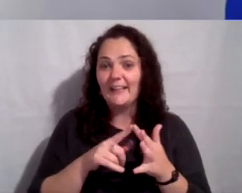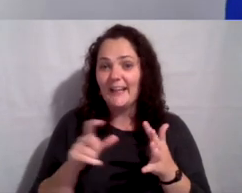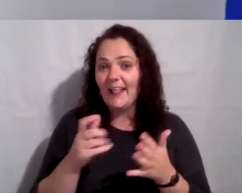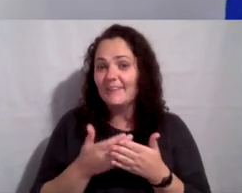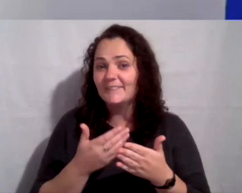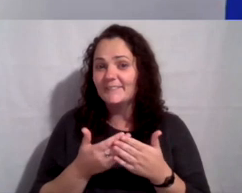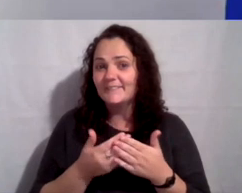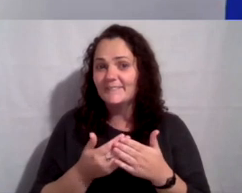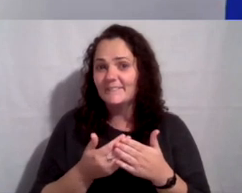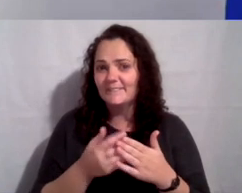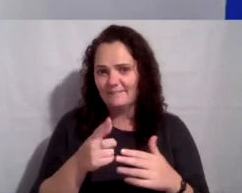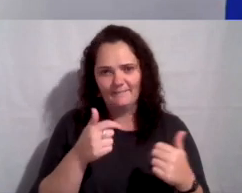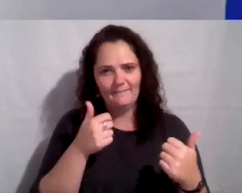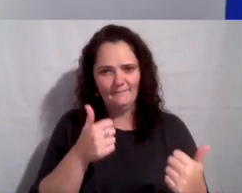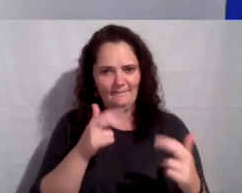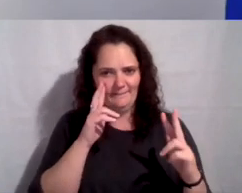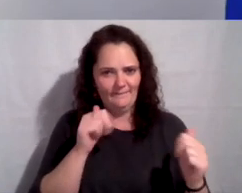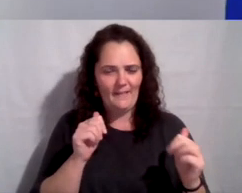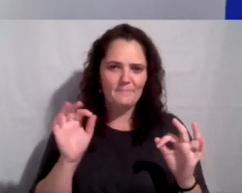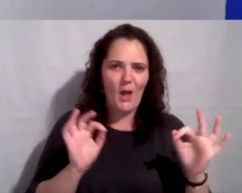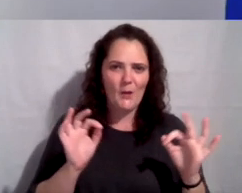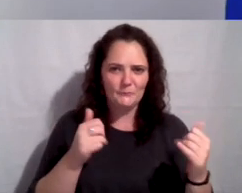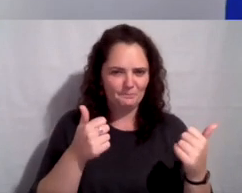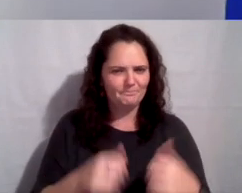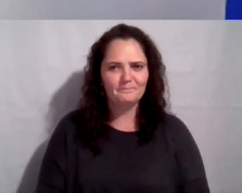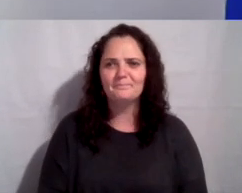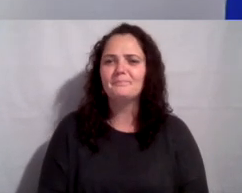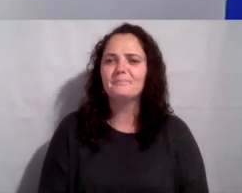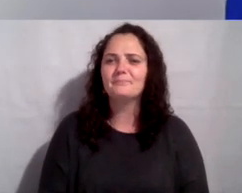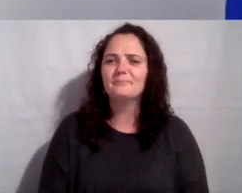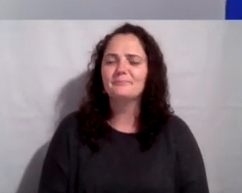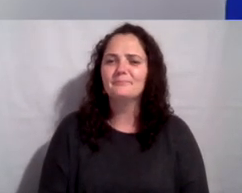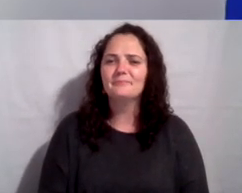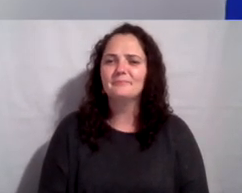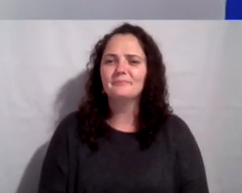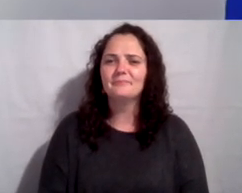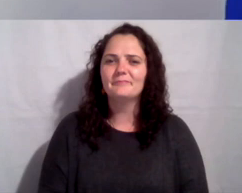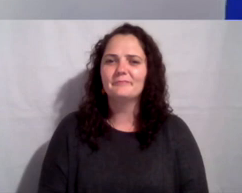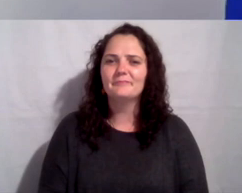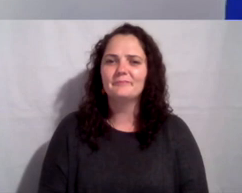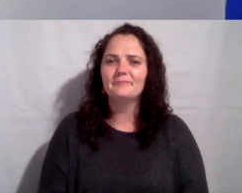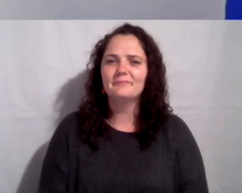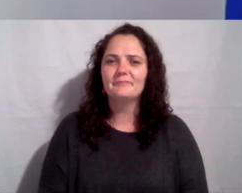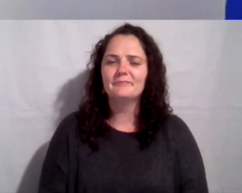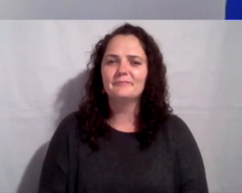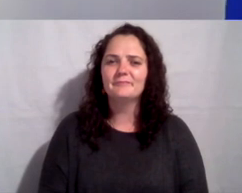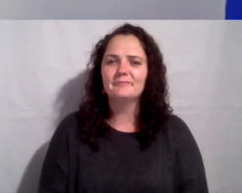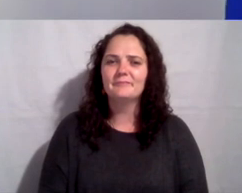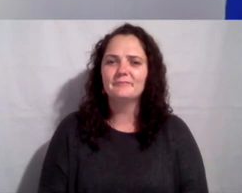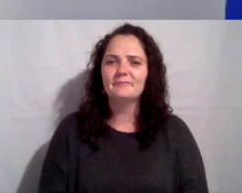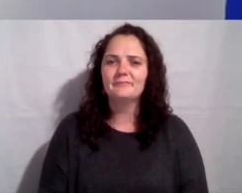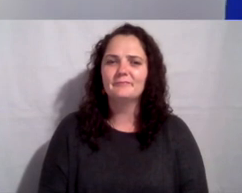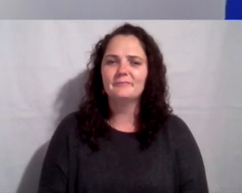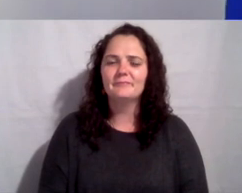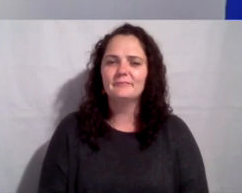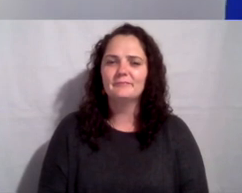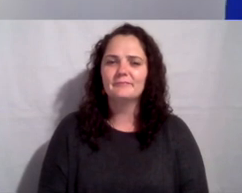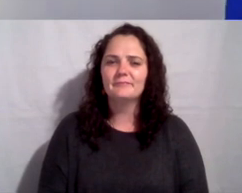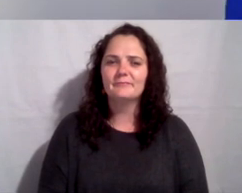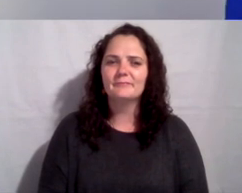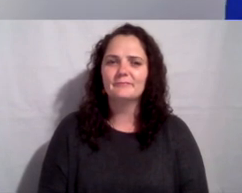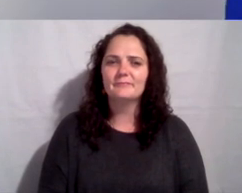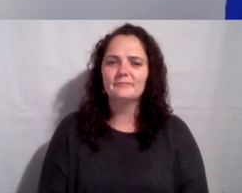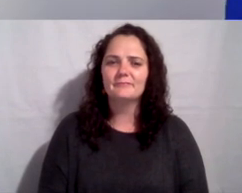Nice pose y'all